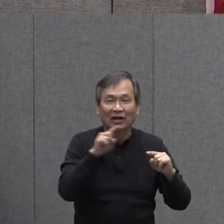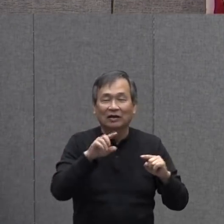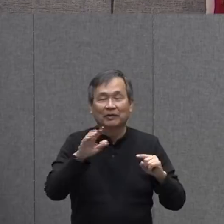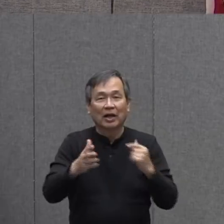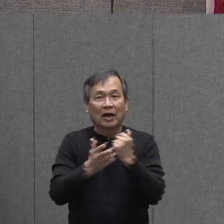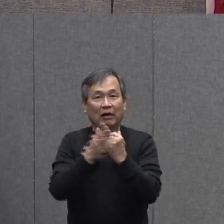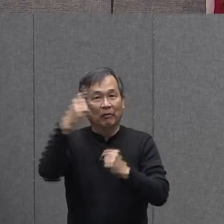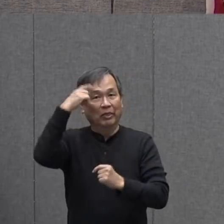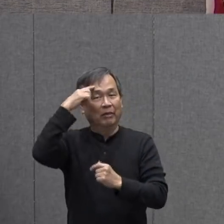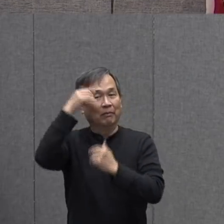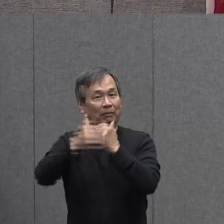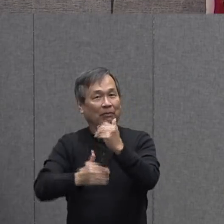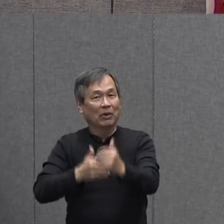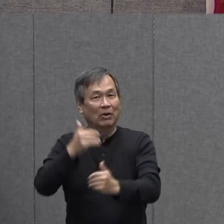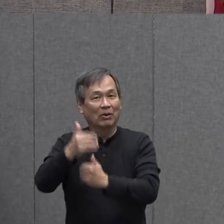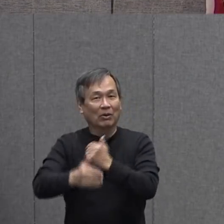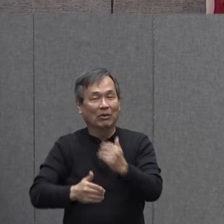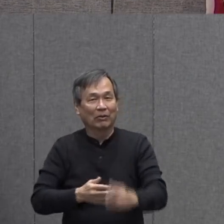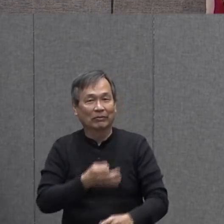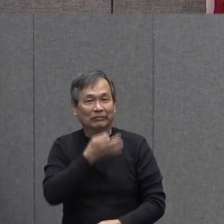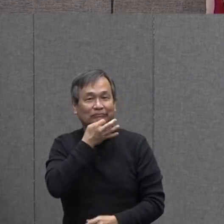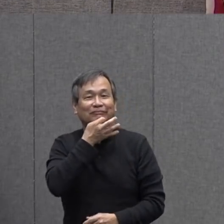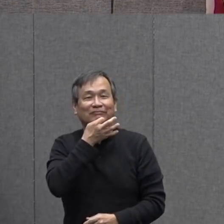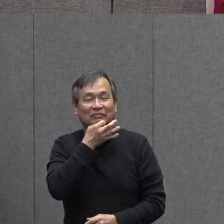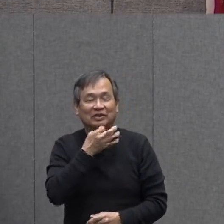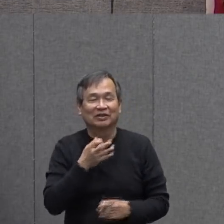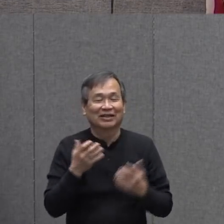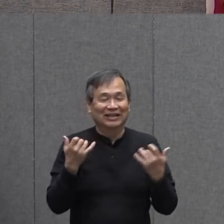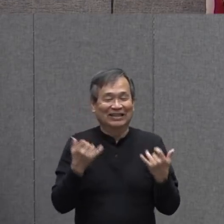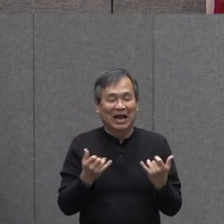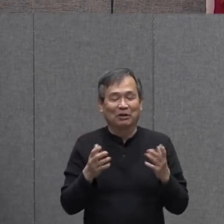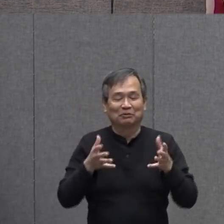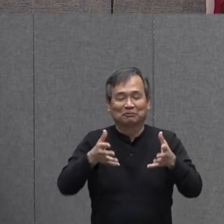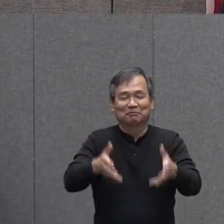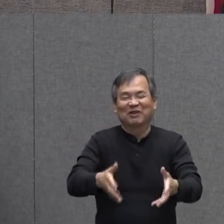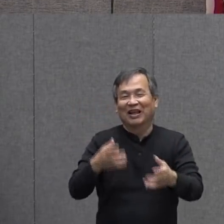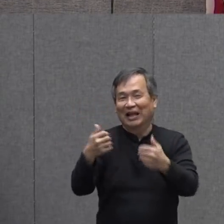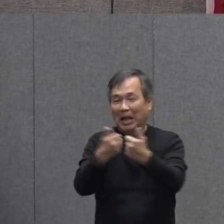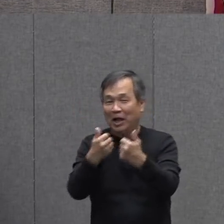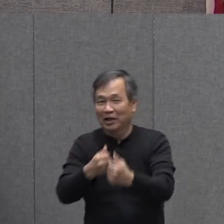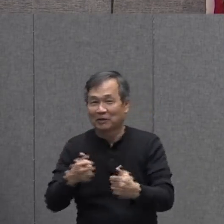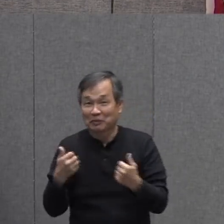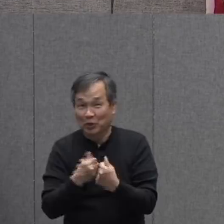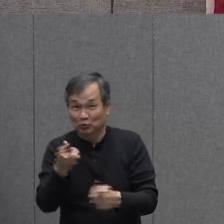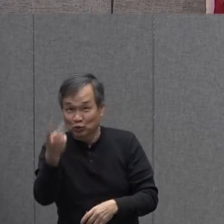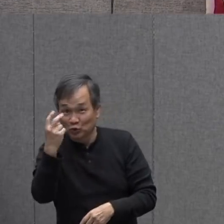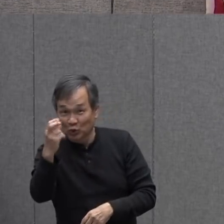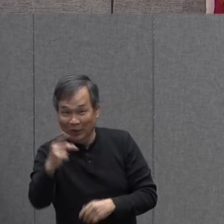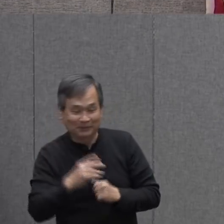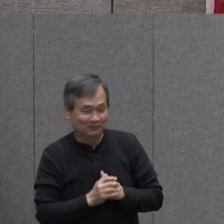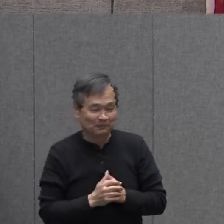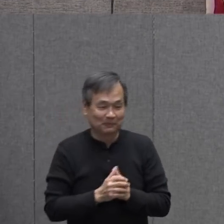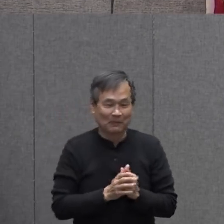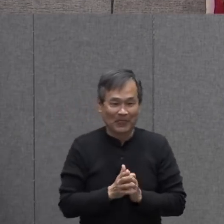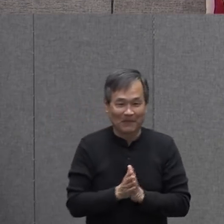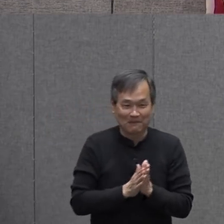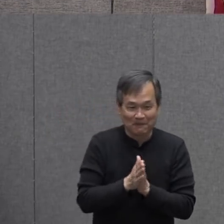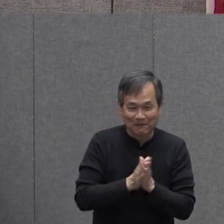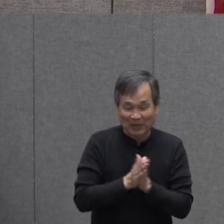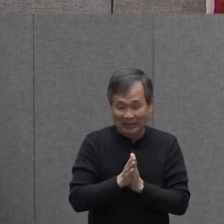And so I want to leave you with a game. Two games, actually. One game is where you take random things,